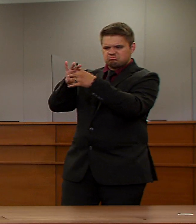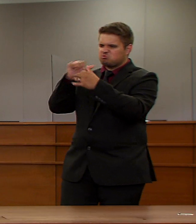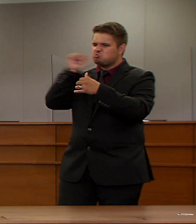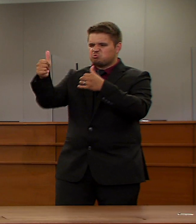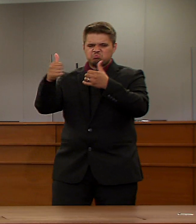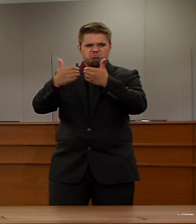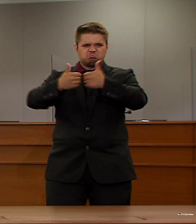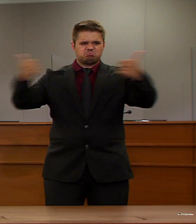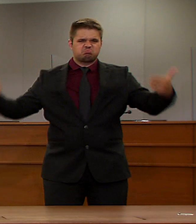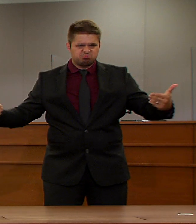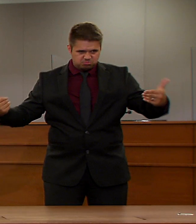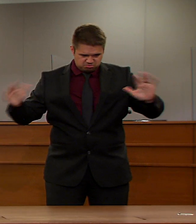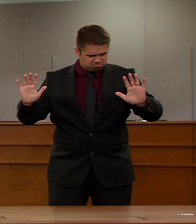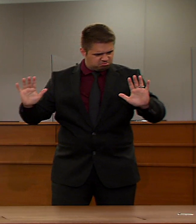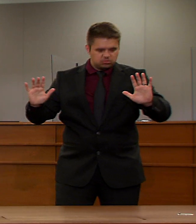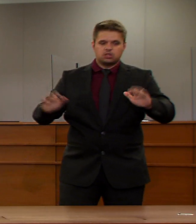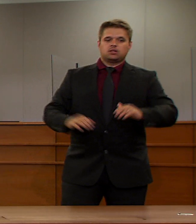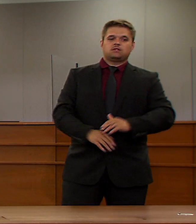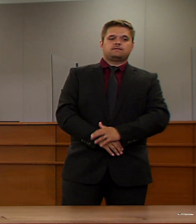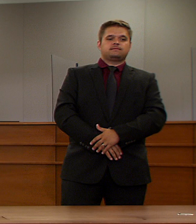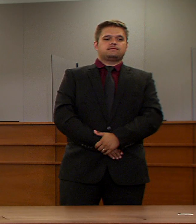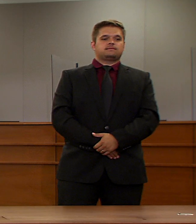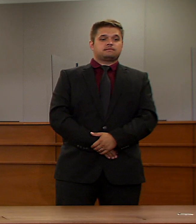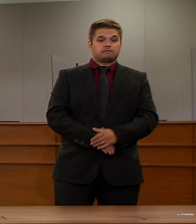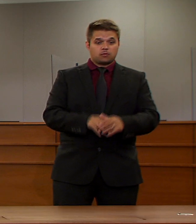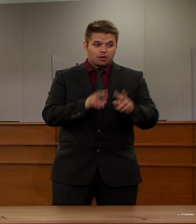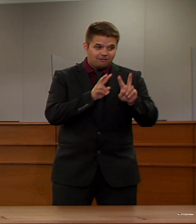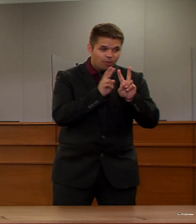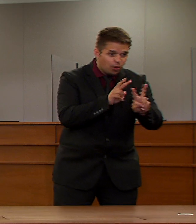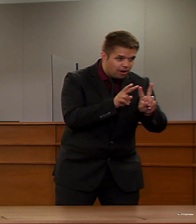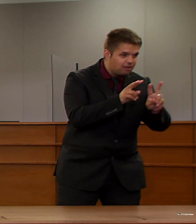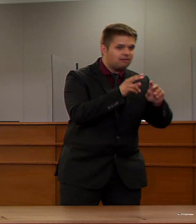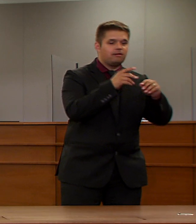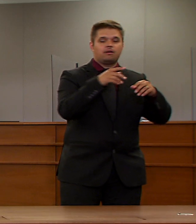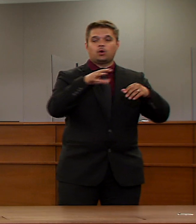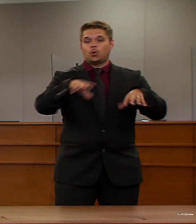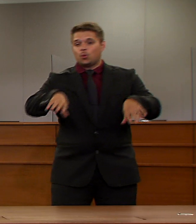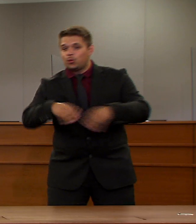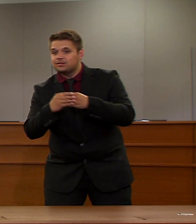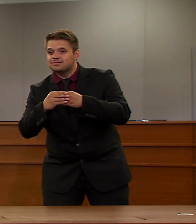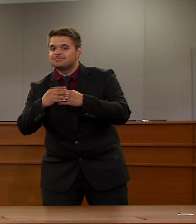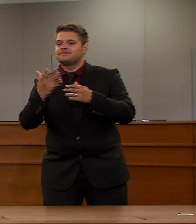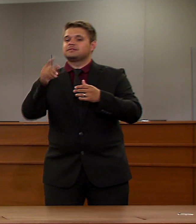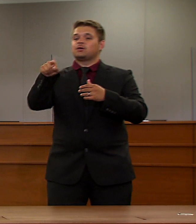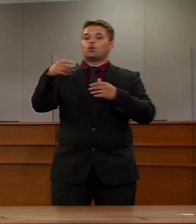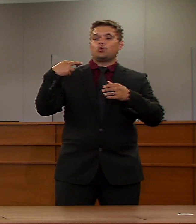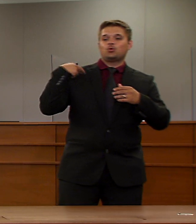Funerals, weddings, and religious activities are also exempt from these restrictions.